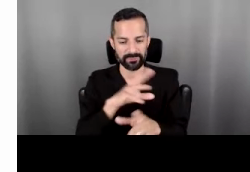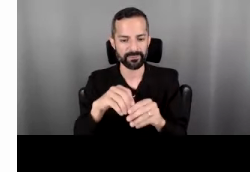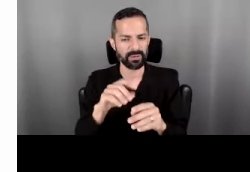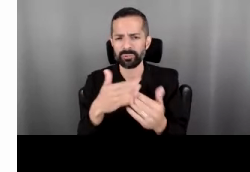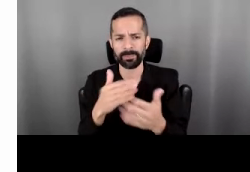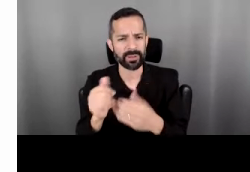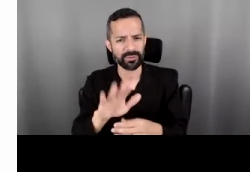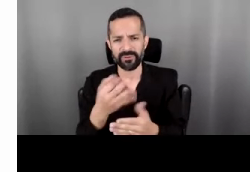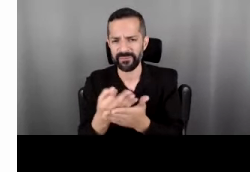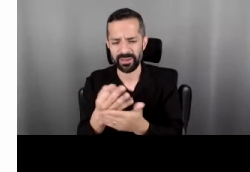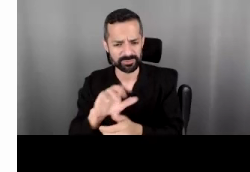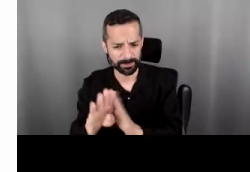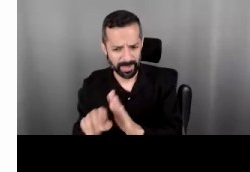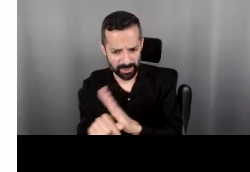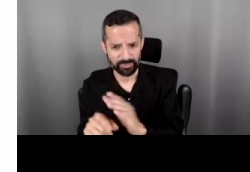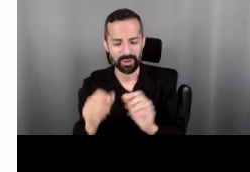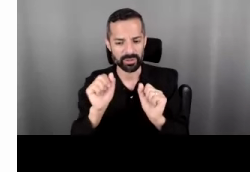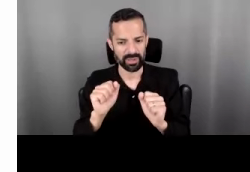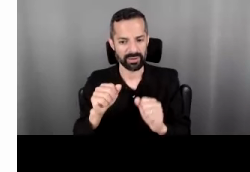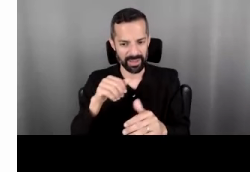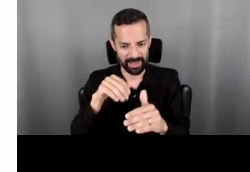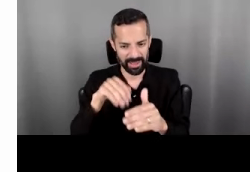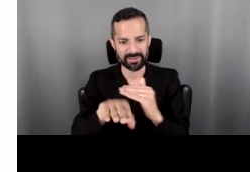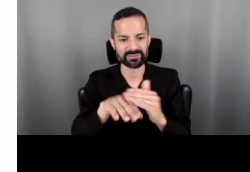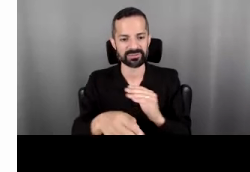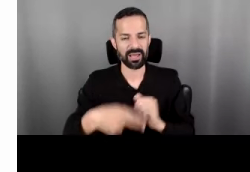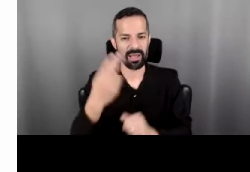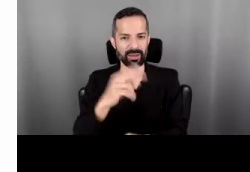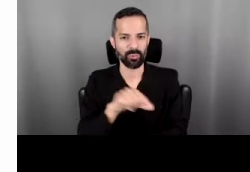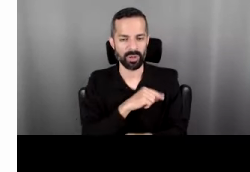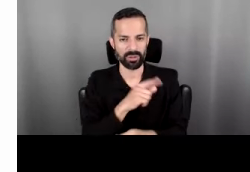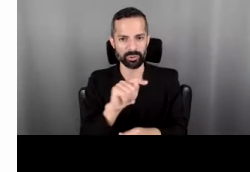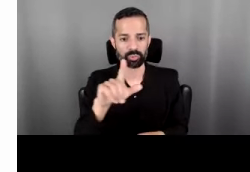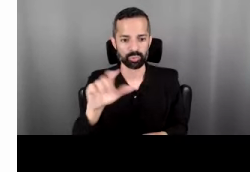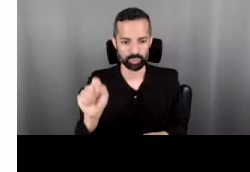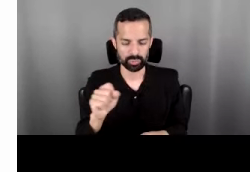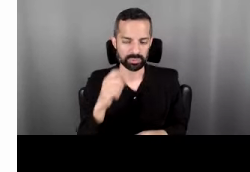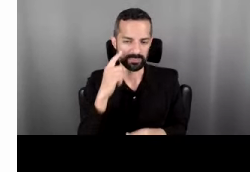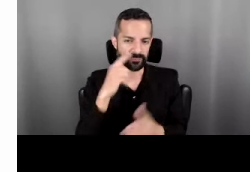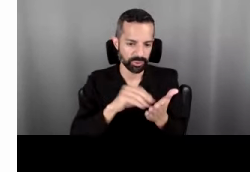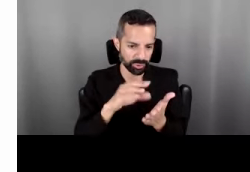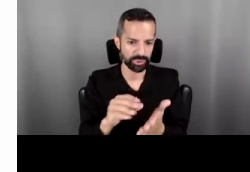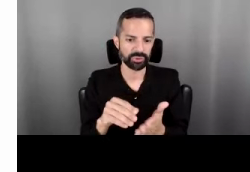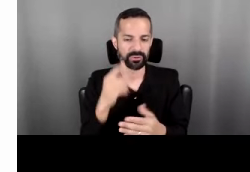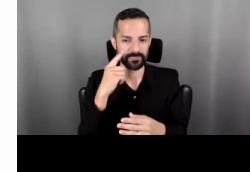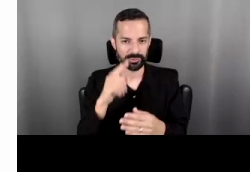This levels the playing field, allowing everyone to develop their skills without being limited